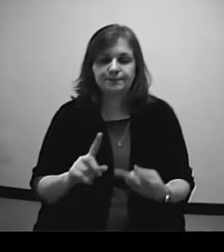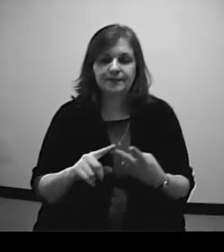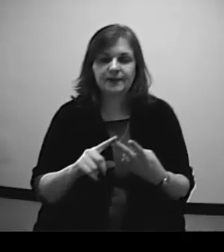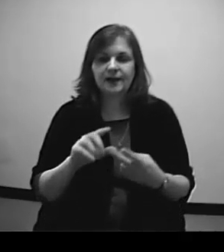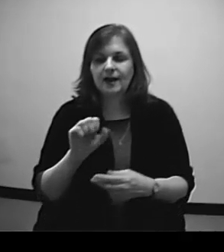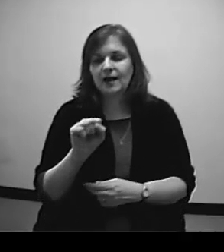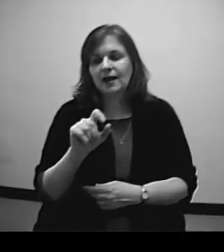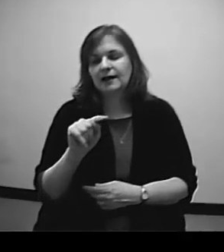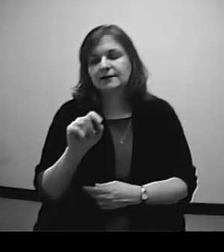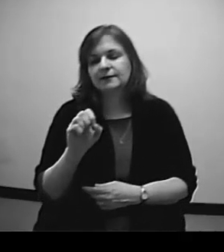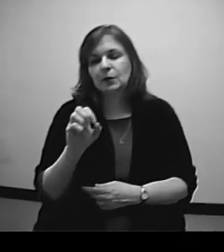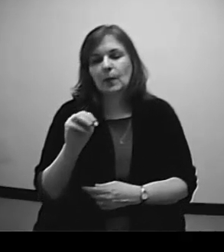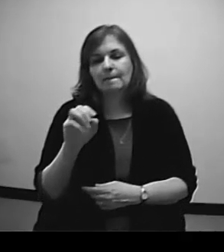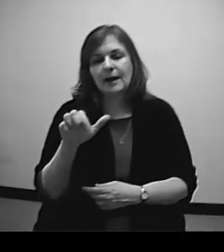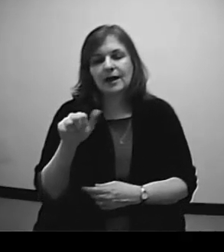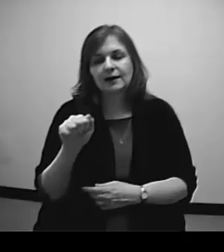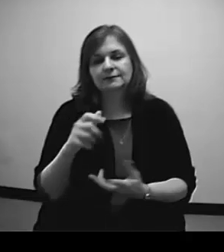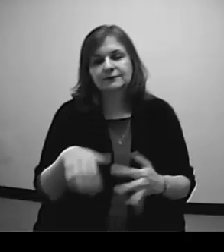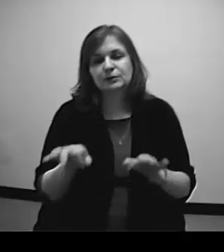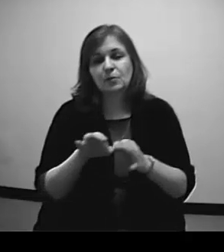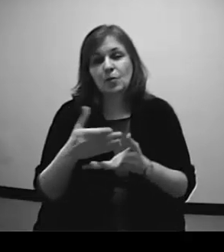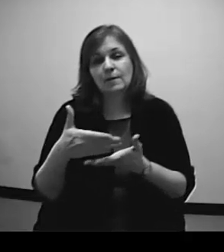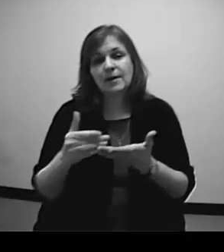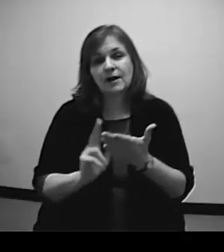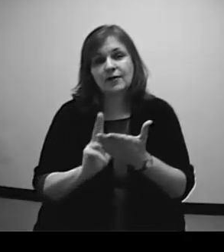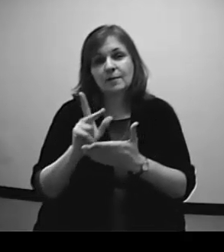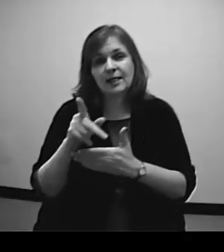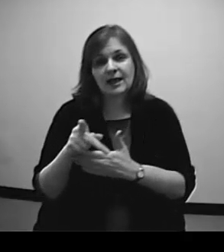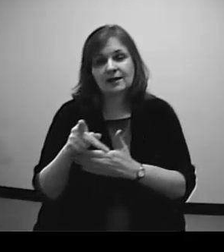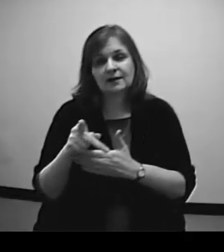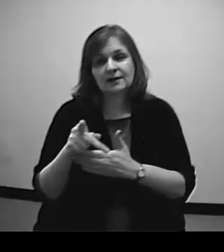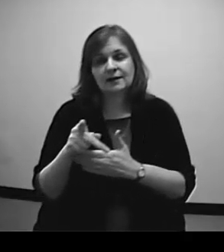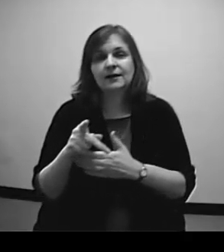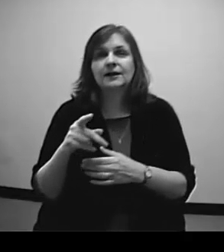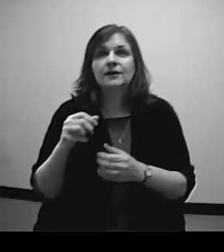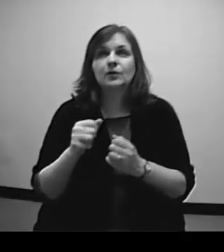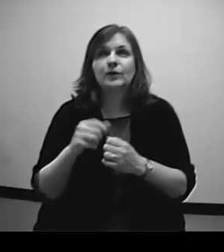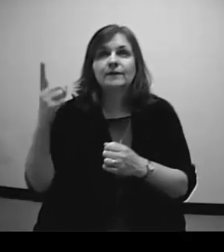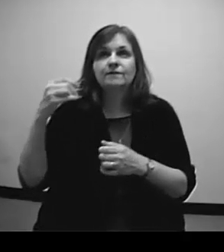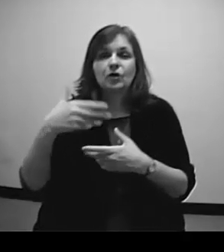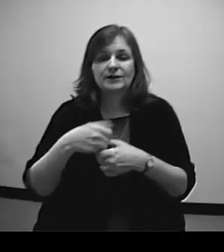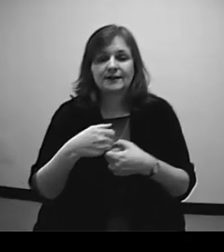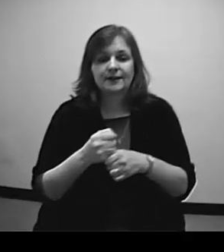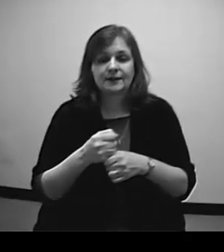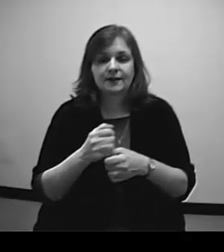Stomata become a very important part of our plants, and photosynthesis discussion